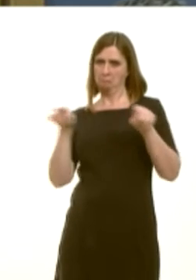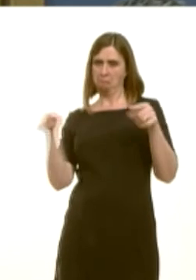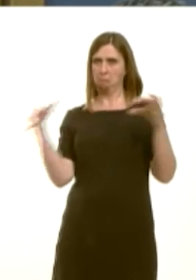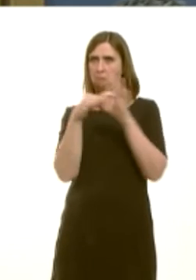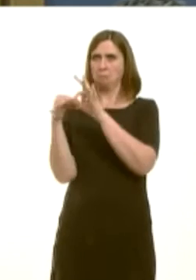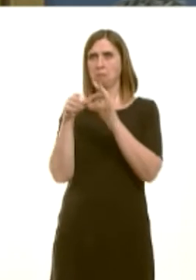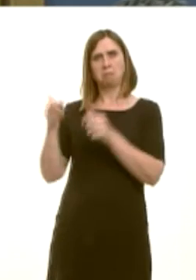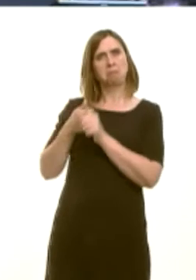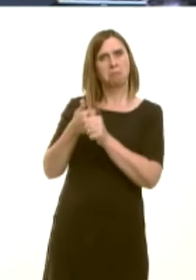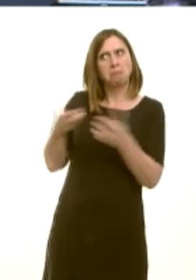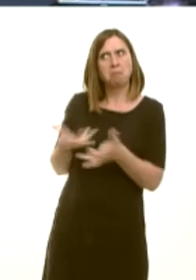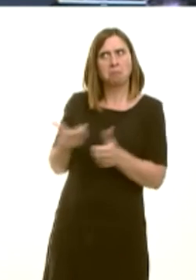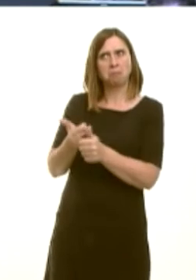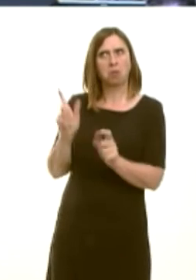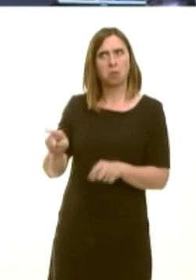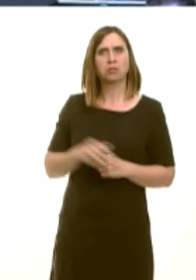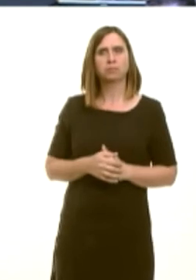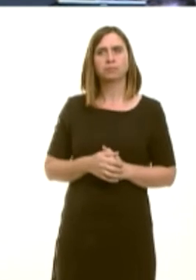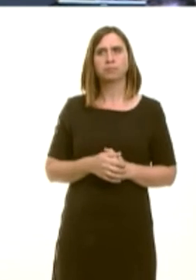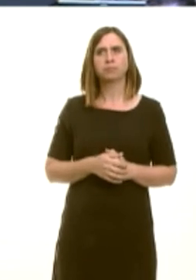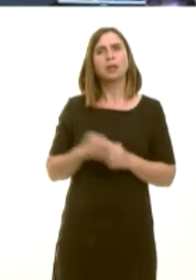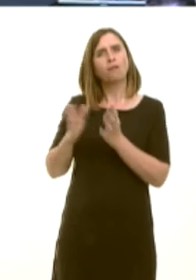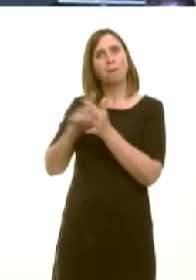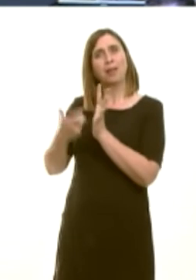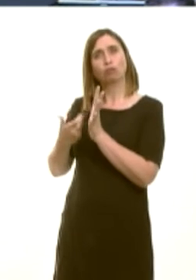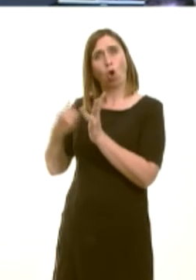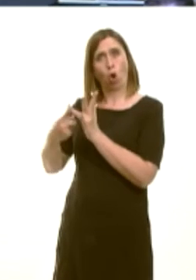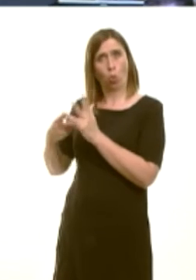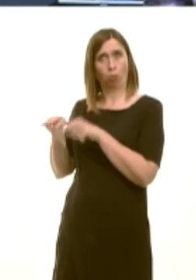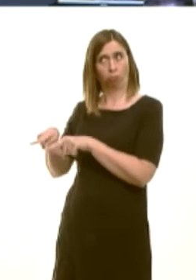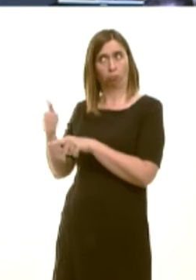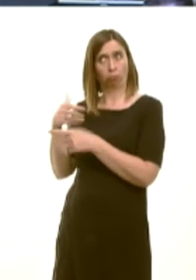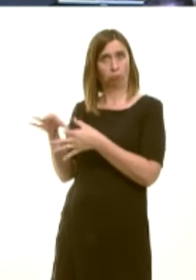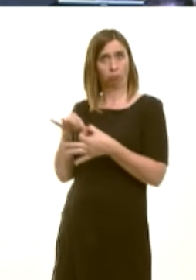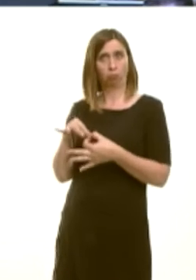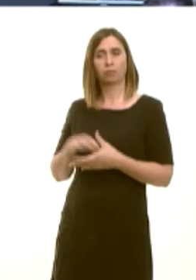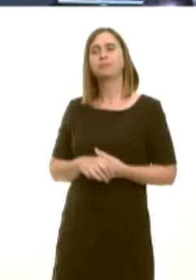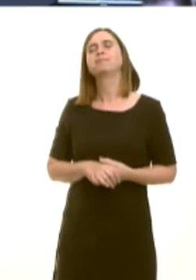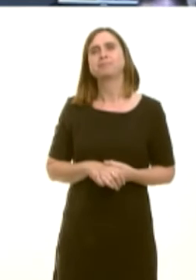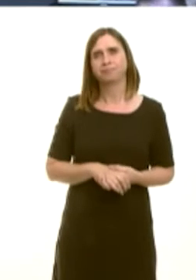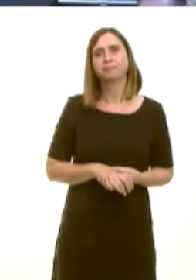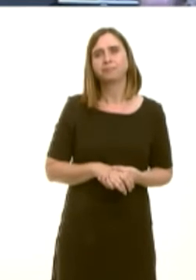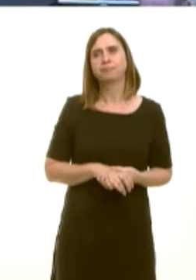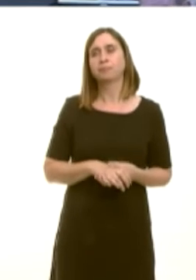development? Carwyn Jones: Yes, it can. Itís important for us to remember that we look to co-operate cross-border as well. Weíve done it with